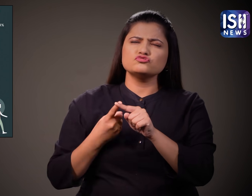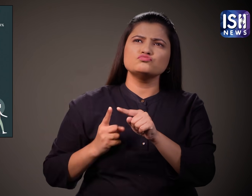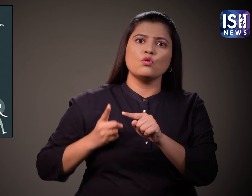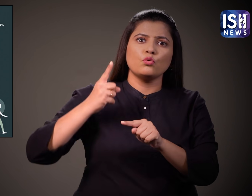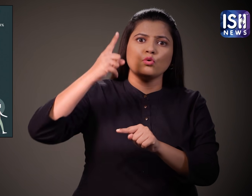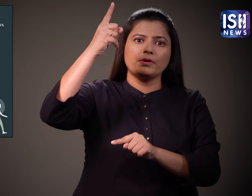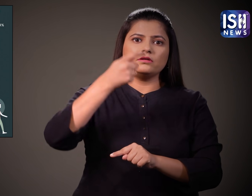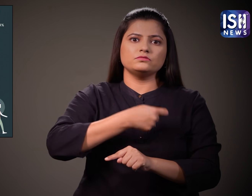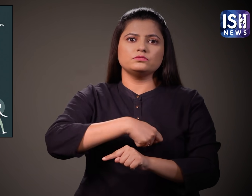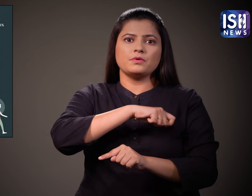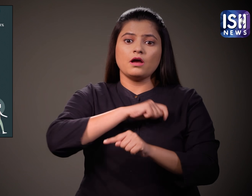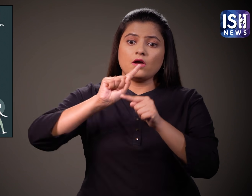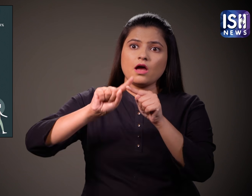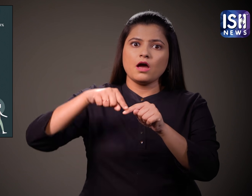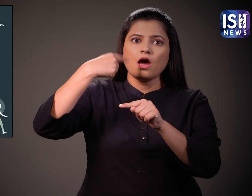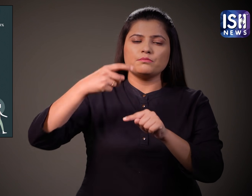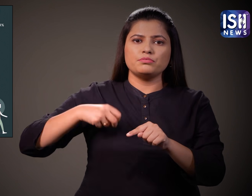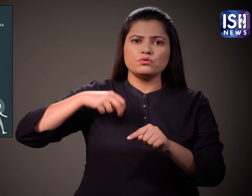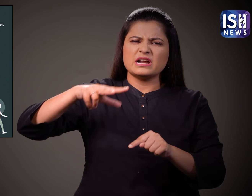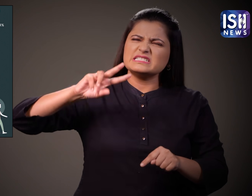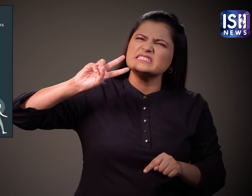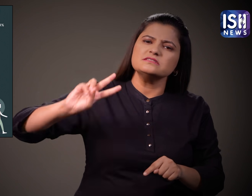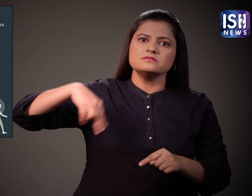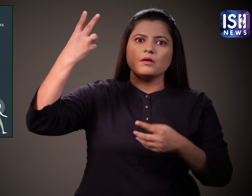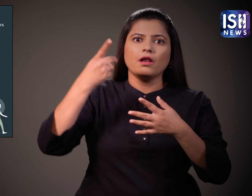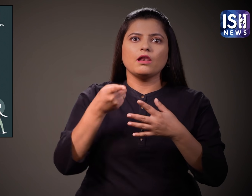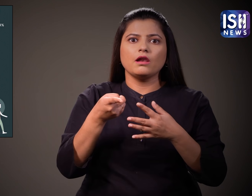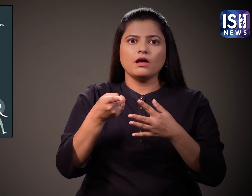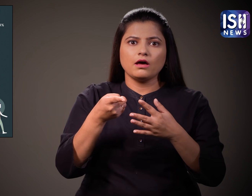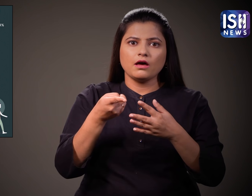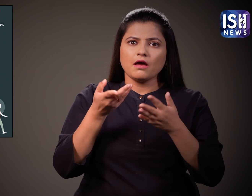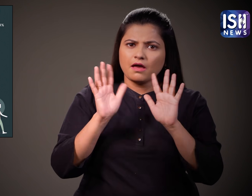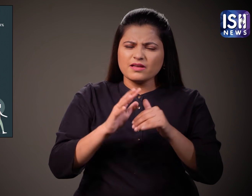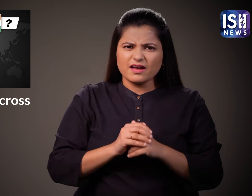Portugal has the highest divorce rate followed by Spain.